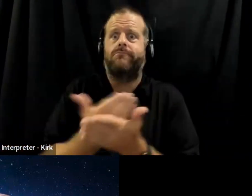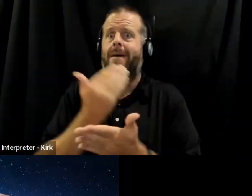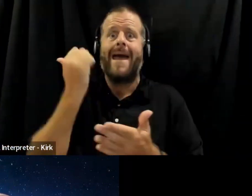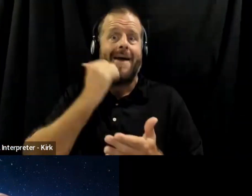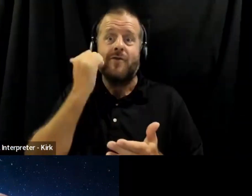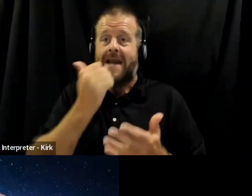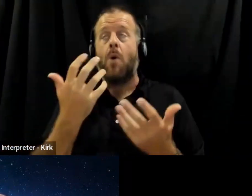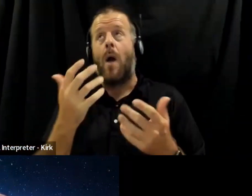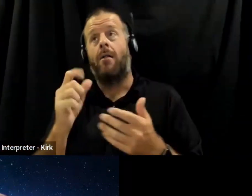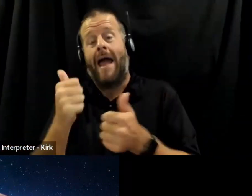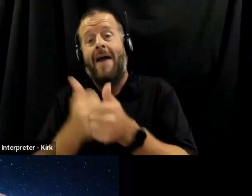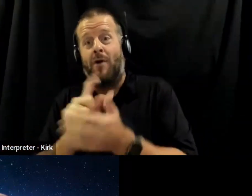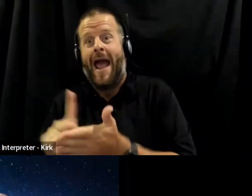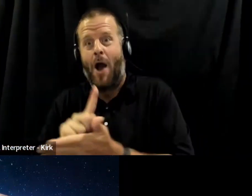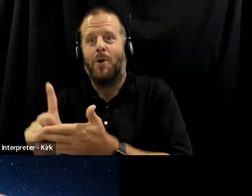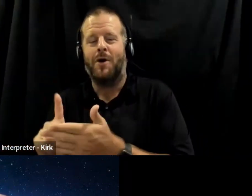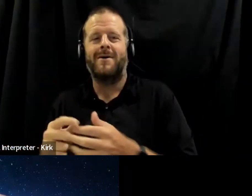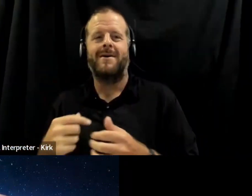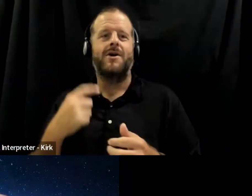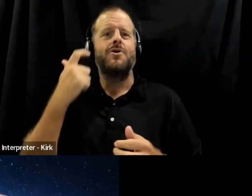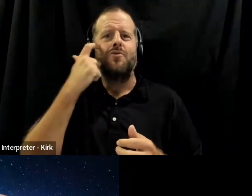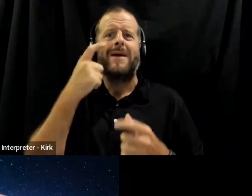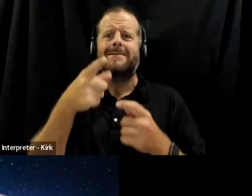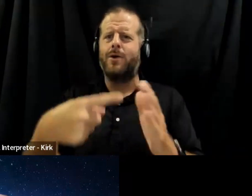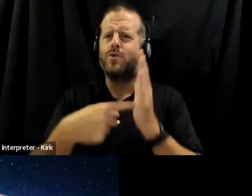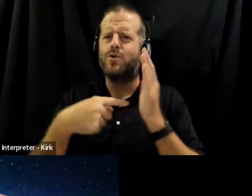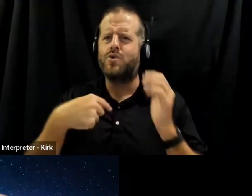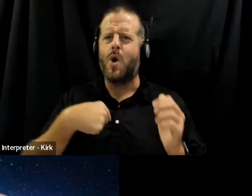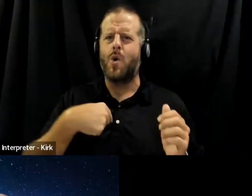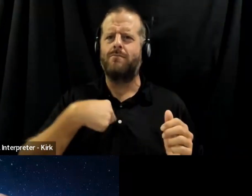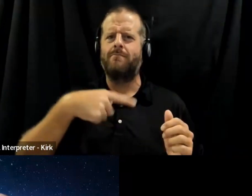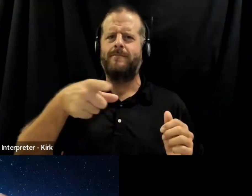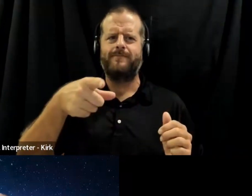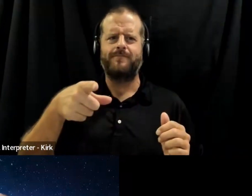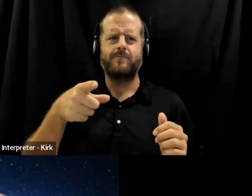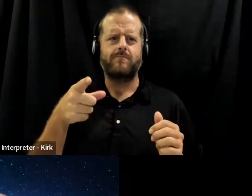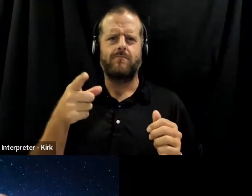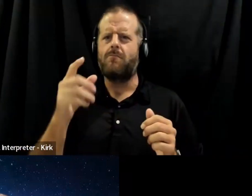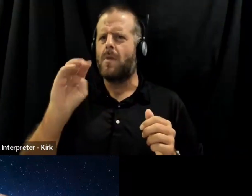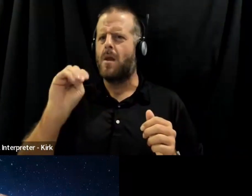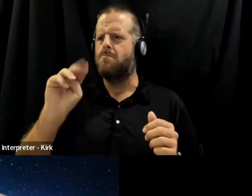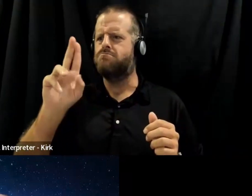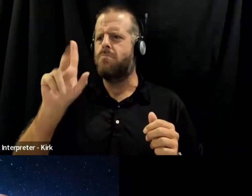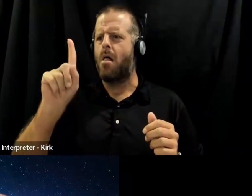right like just recently I you showed me a multi line braille display that was able to